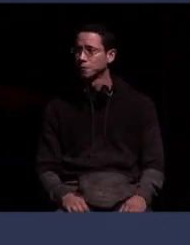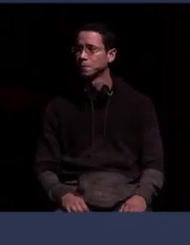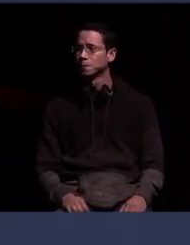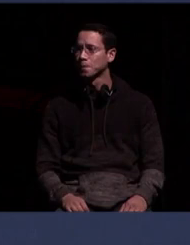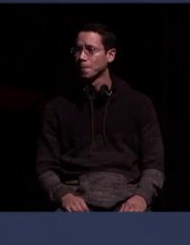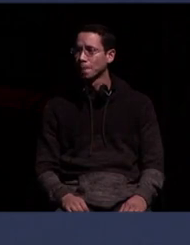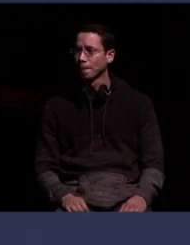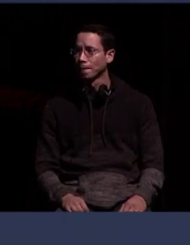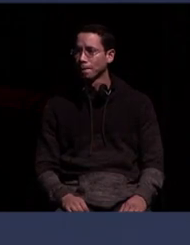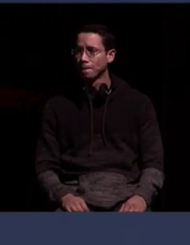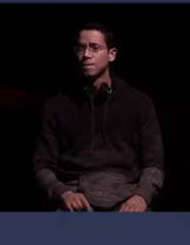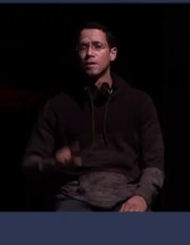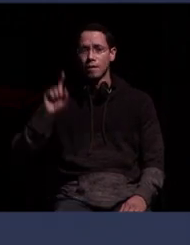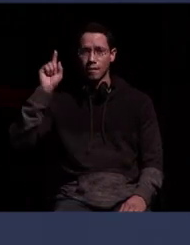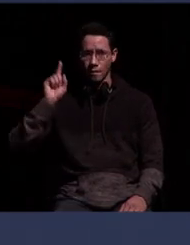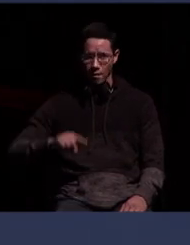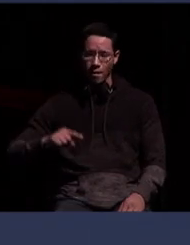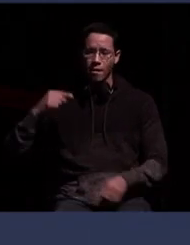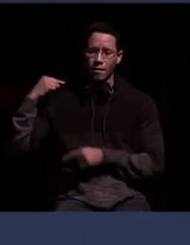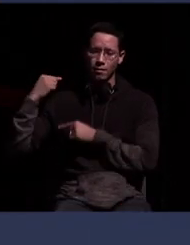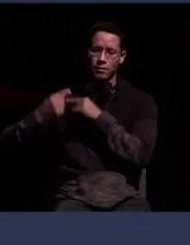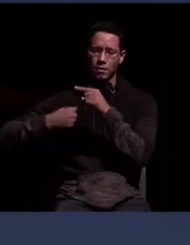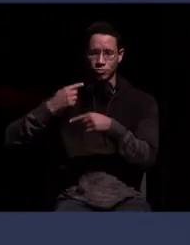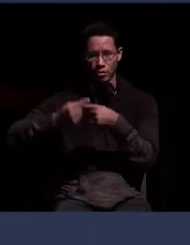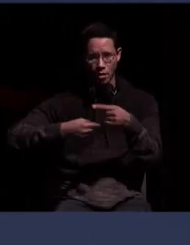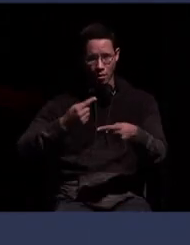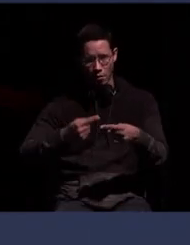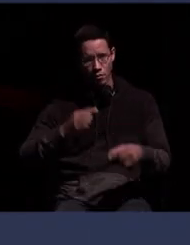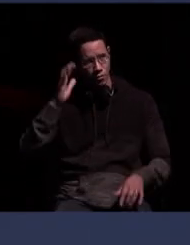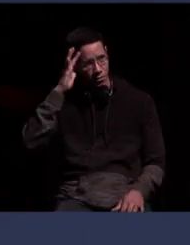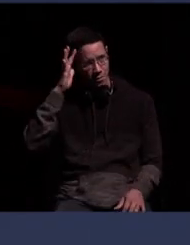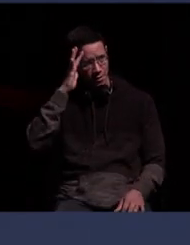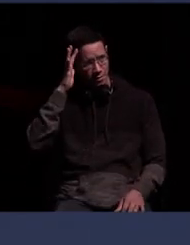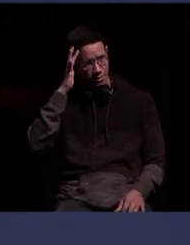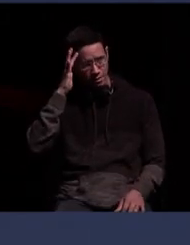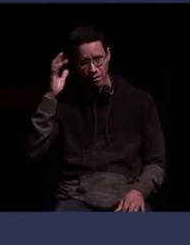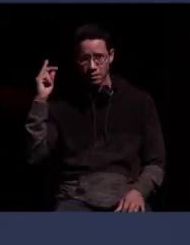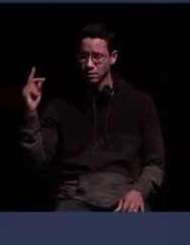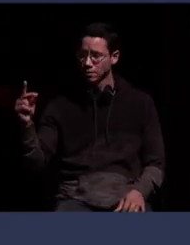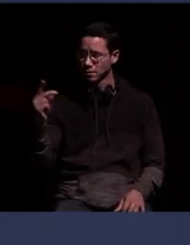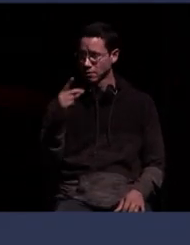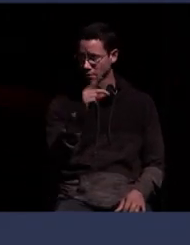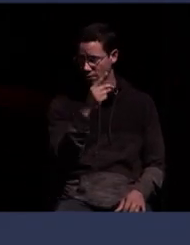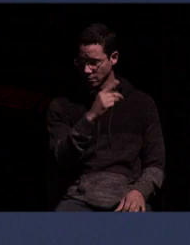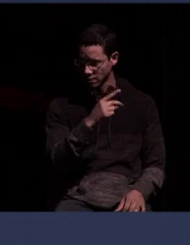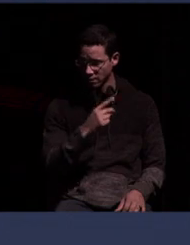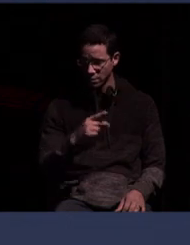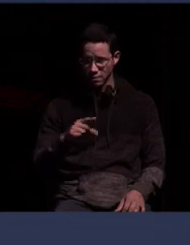Traditionally in those regions